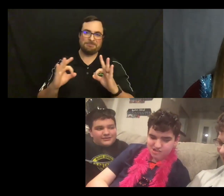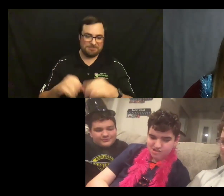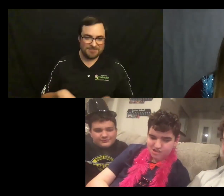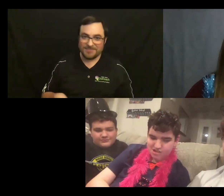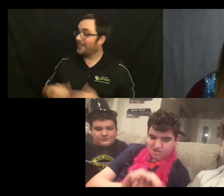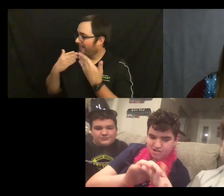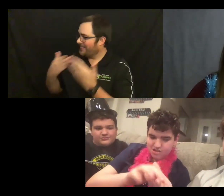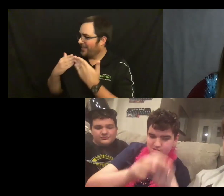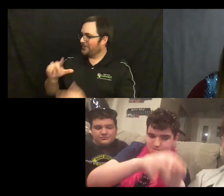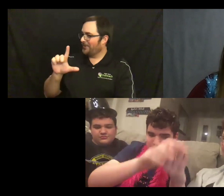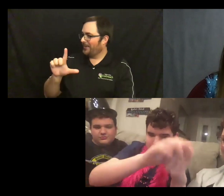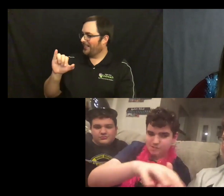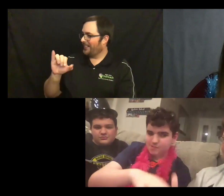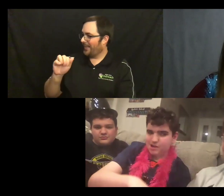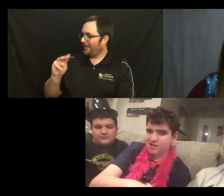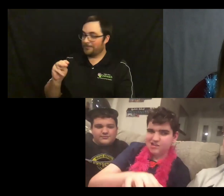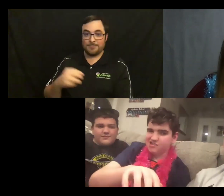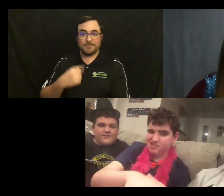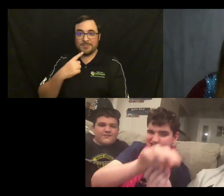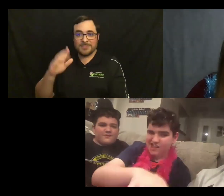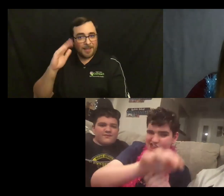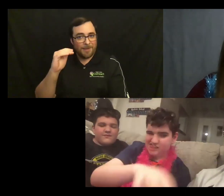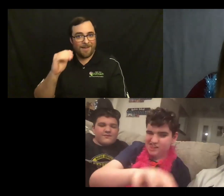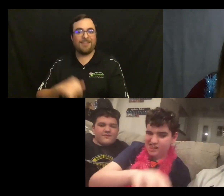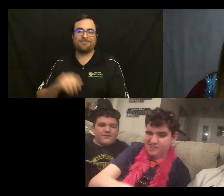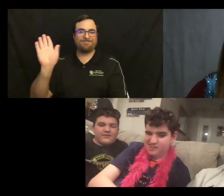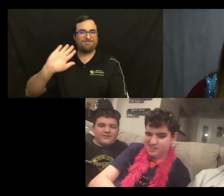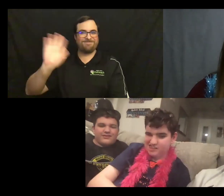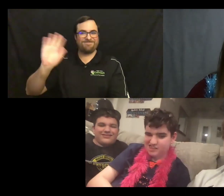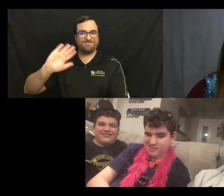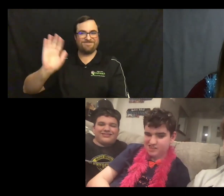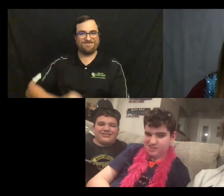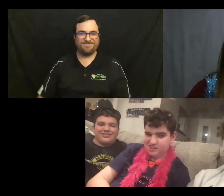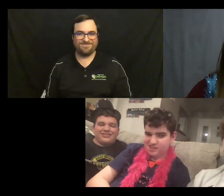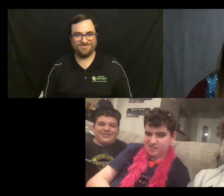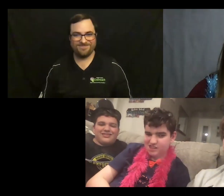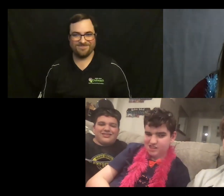Jen: Thank you Liam! Liam's mom: Can you say: "bye" Liam: Bye Jen: Bye!